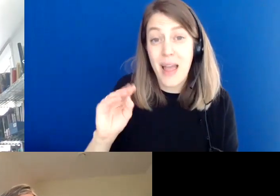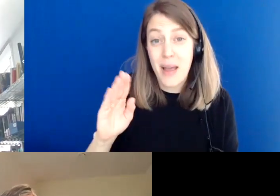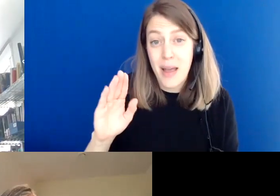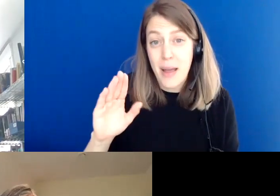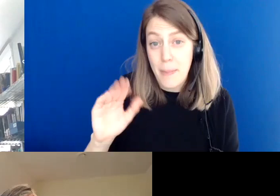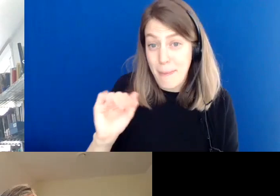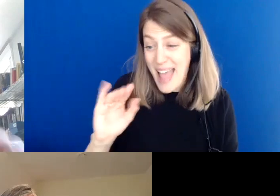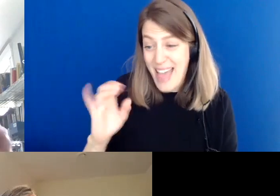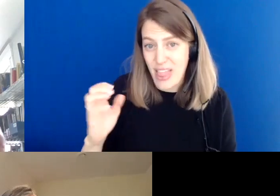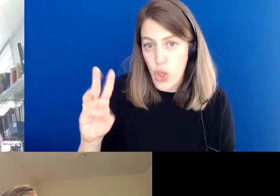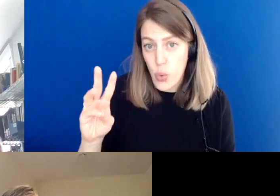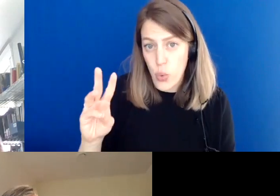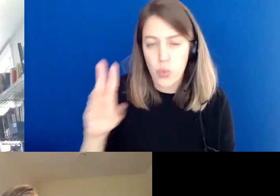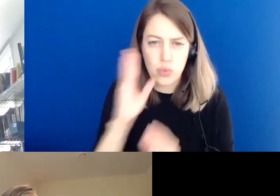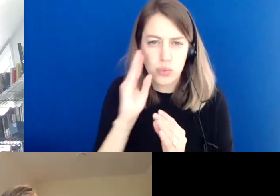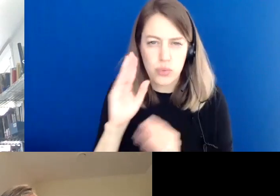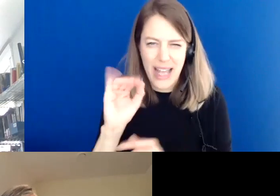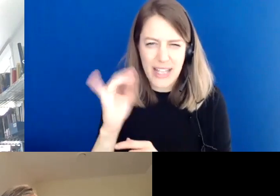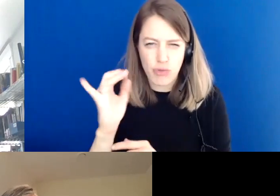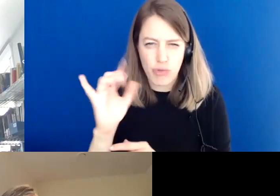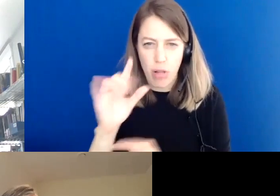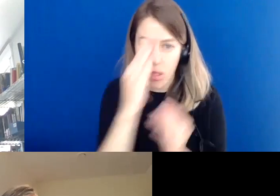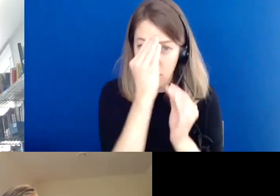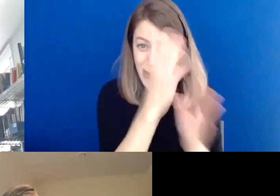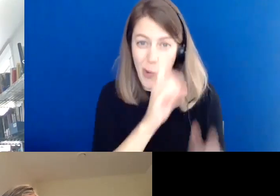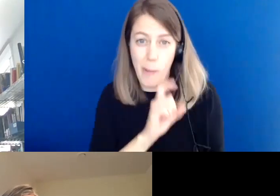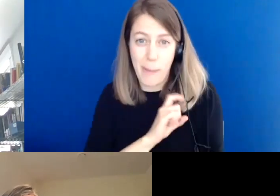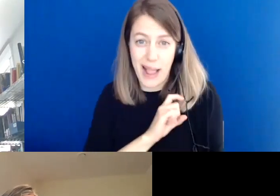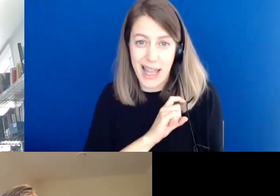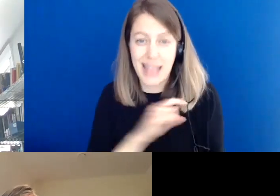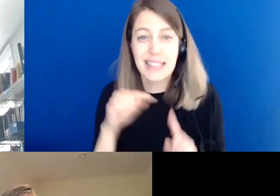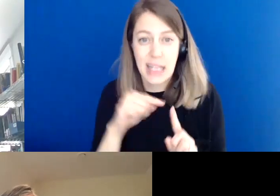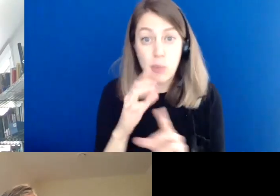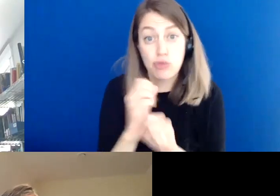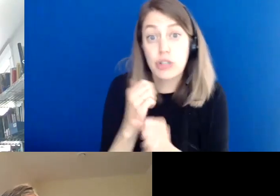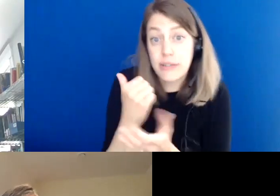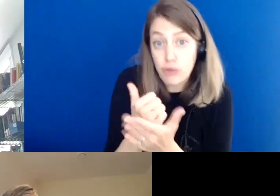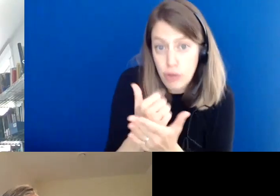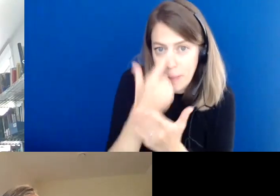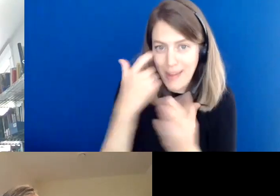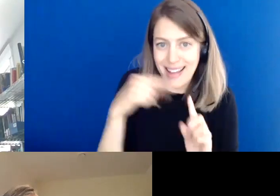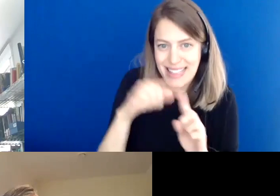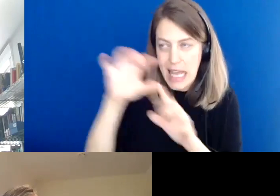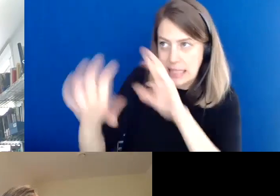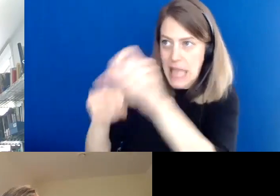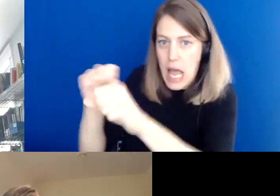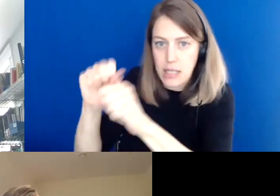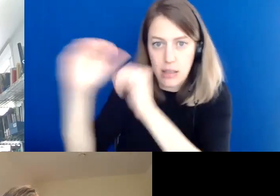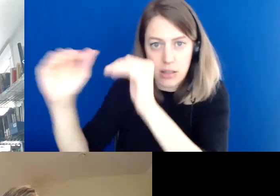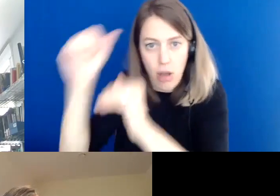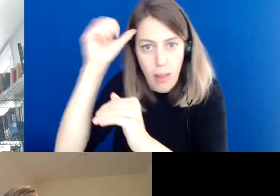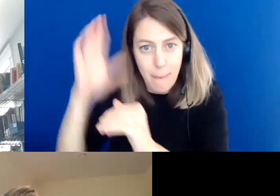treatment because he had attacked adult men without cause and pulled their hair and it came out and